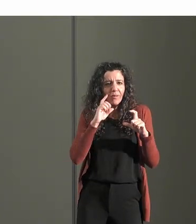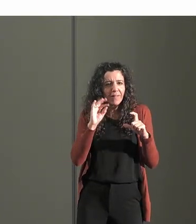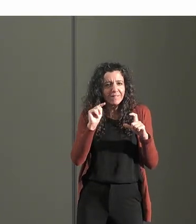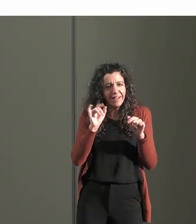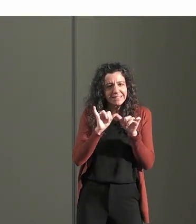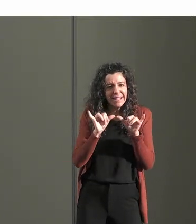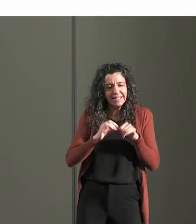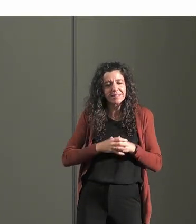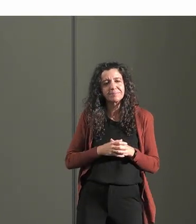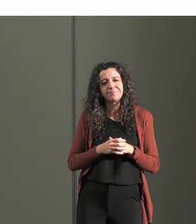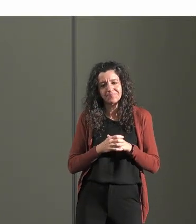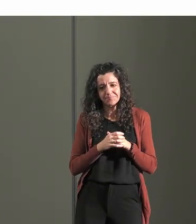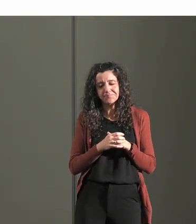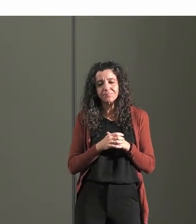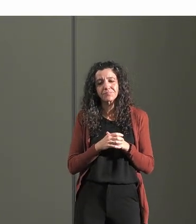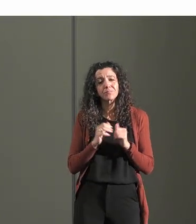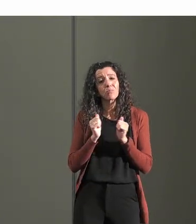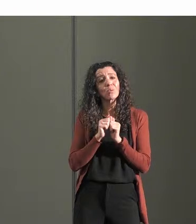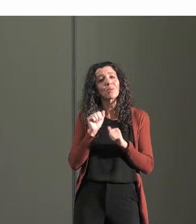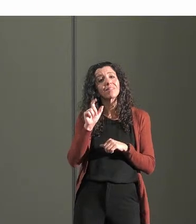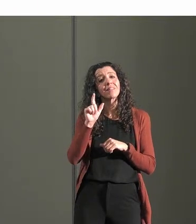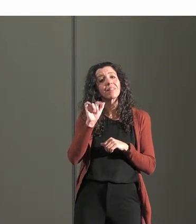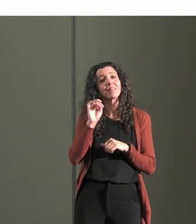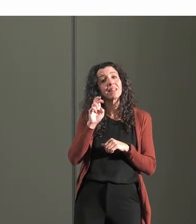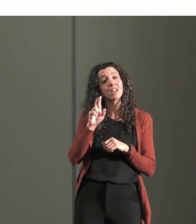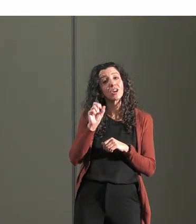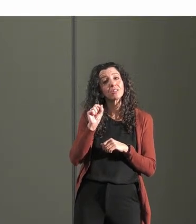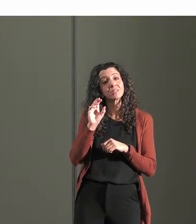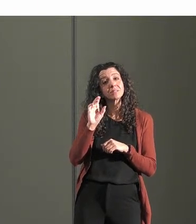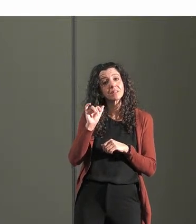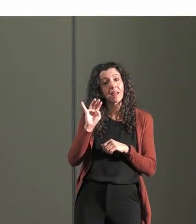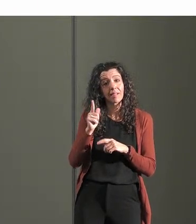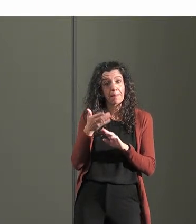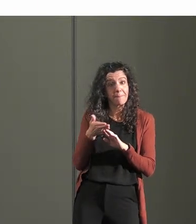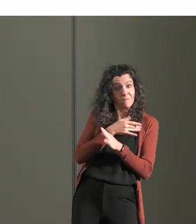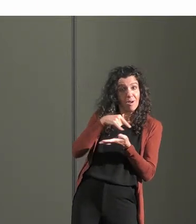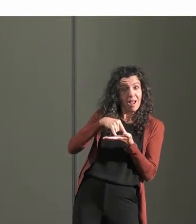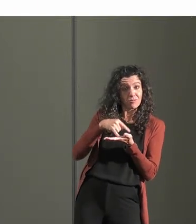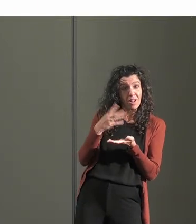any of us needing some level of font sizing. Increase here.